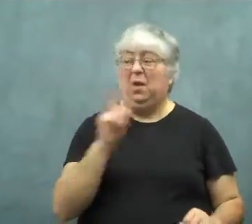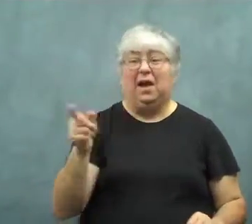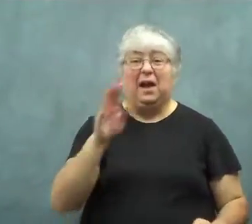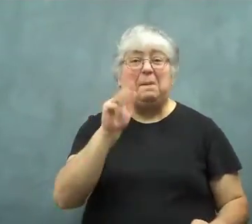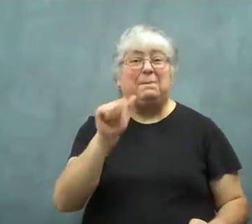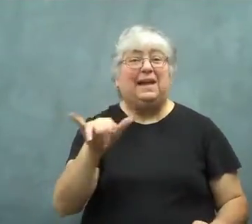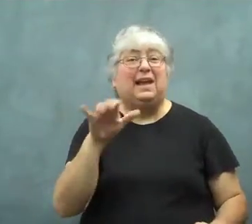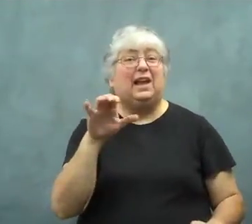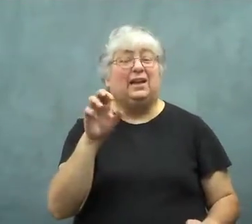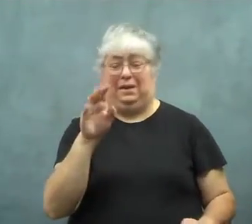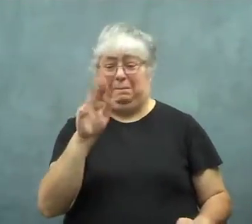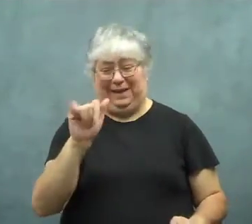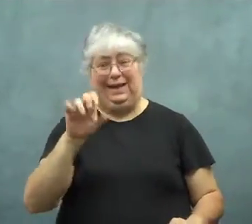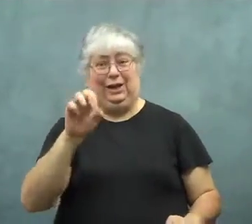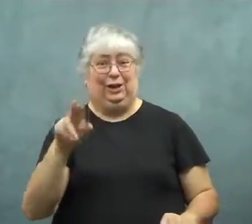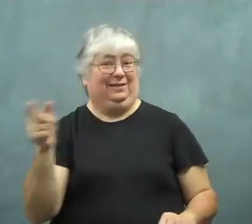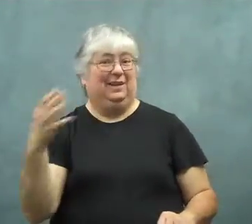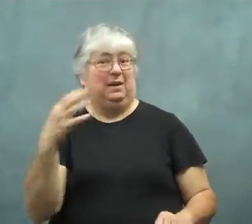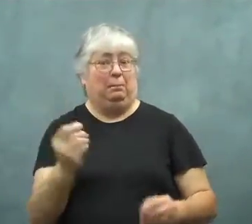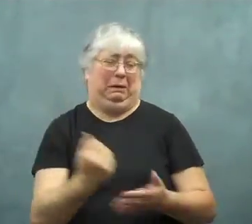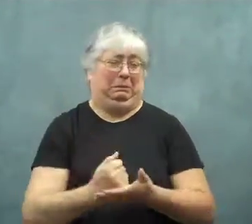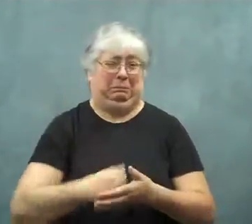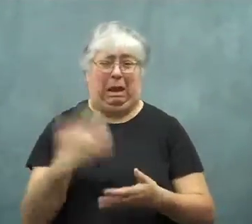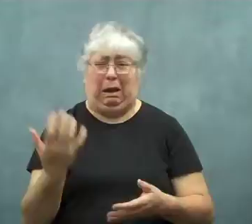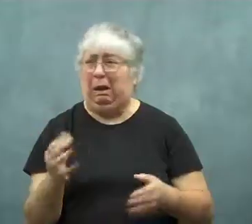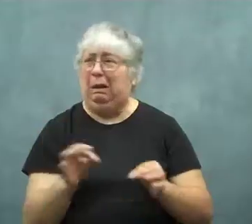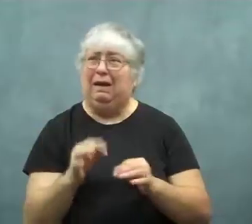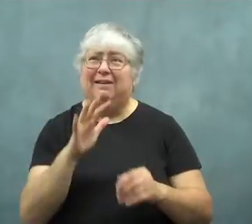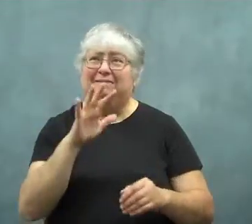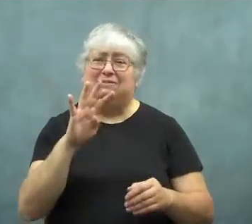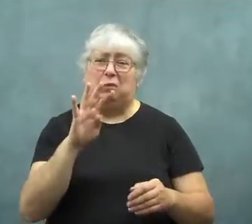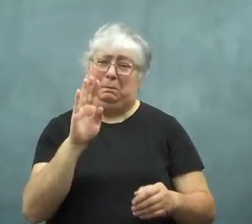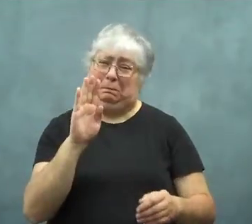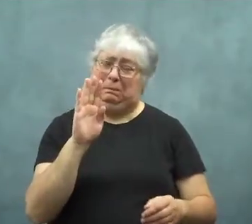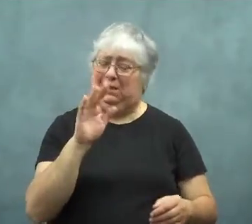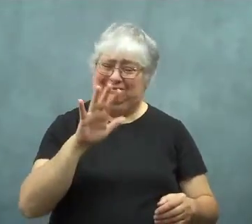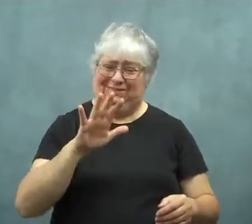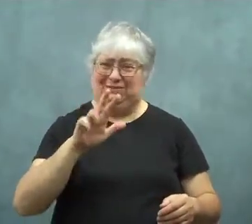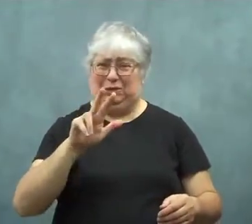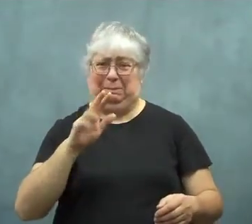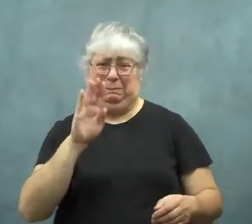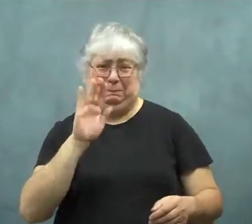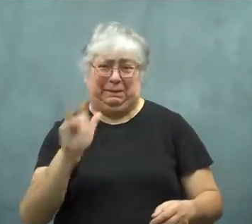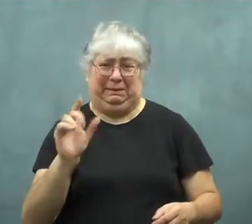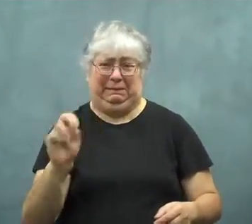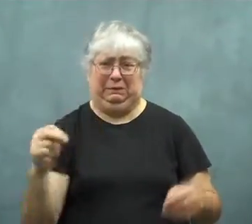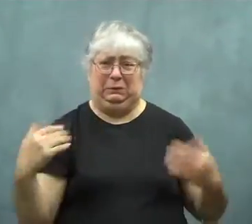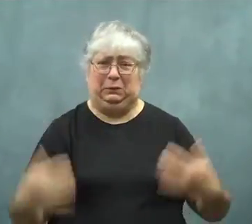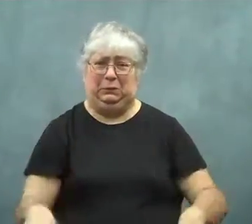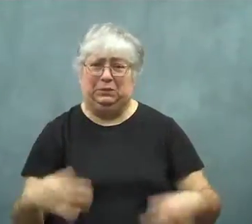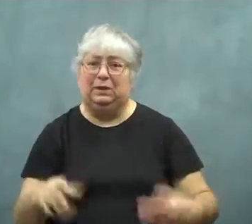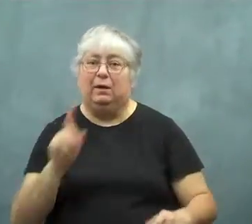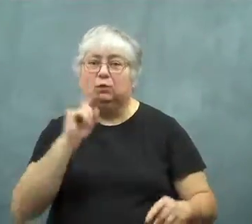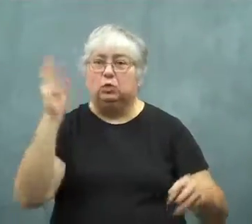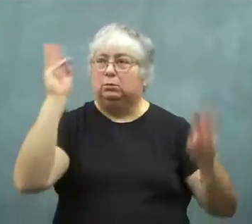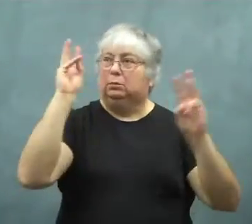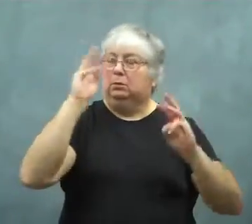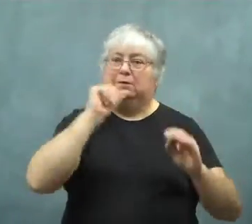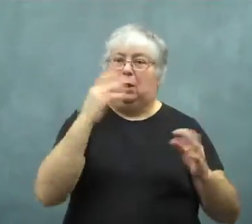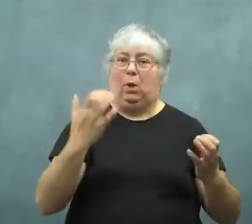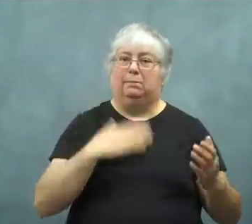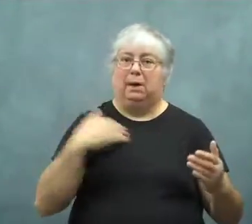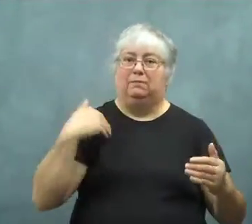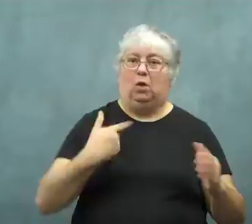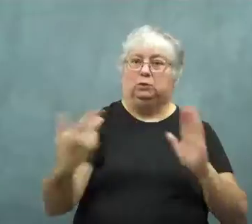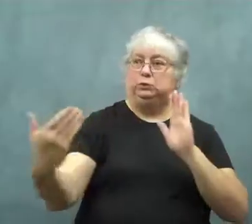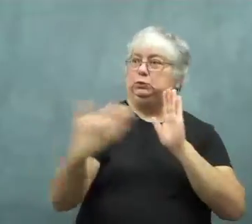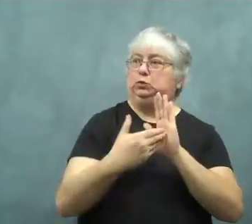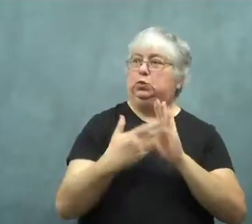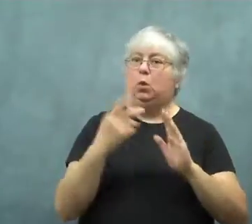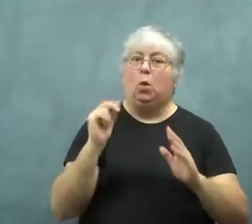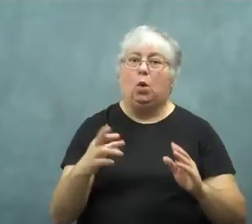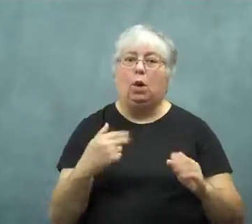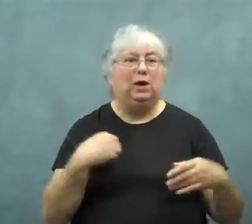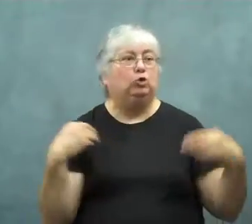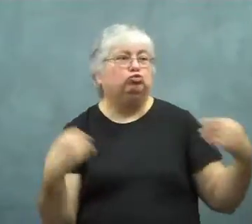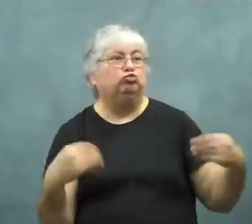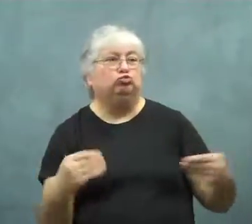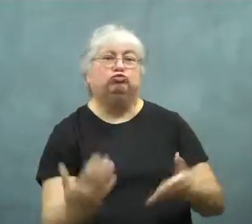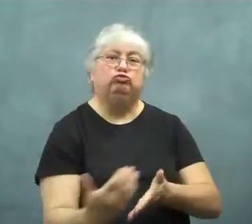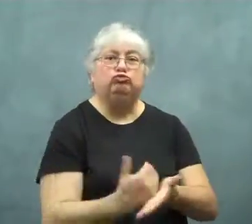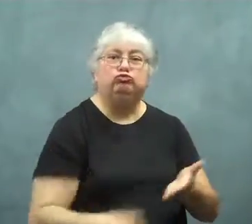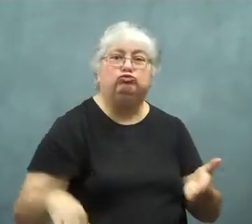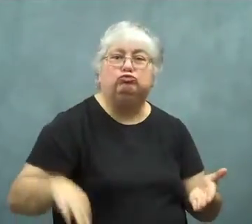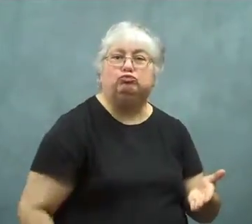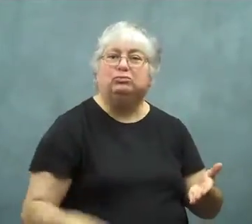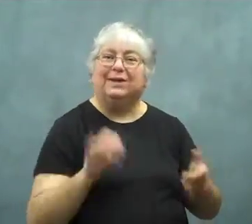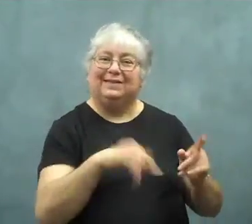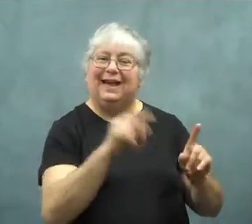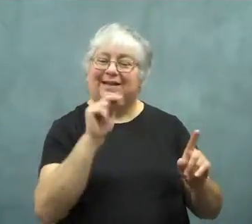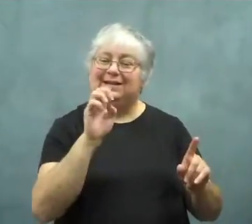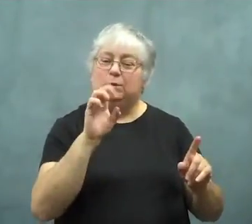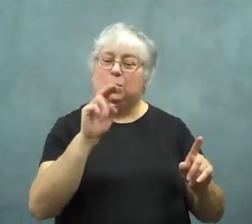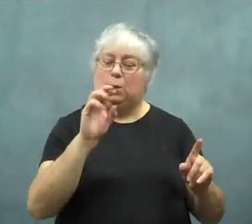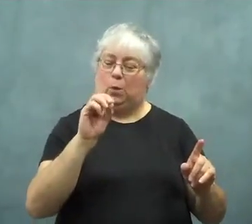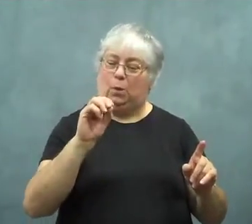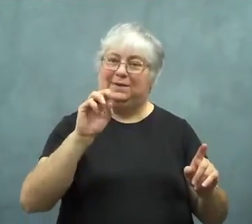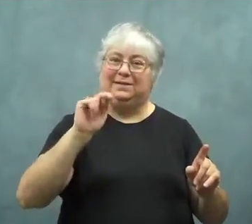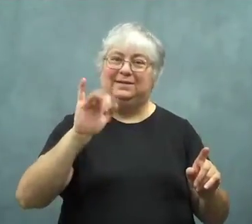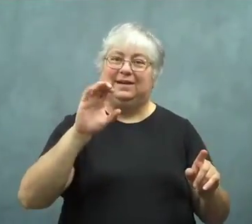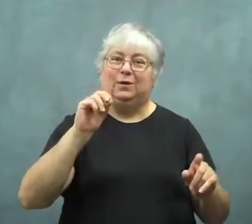The Bayer company is worth $53 billion.